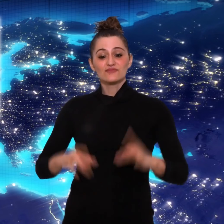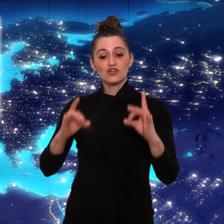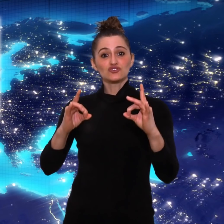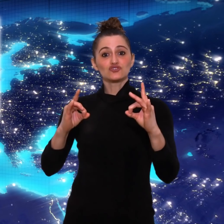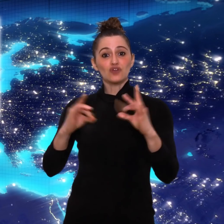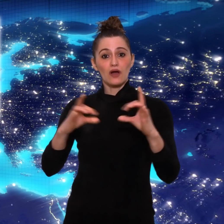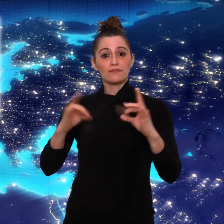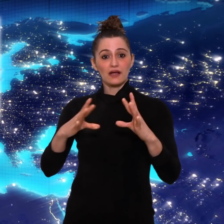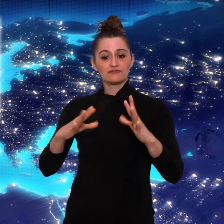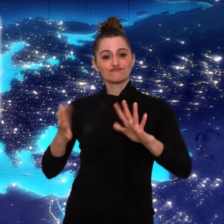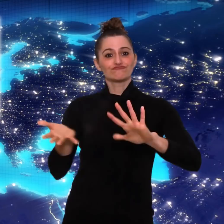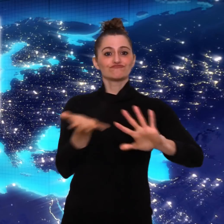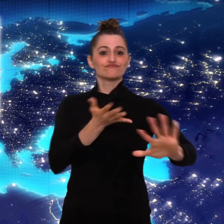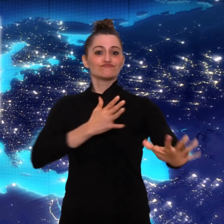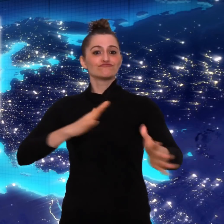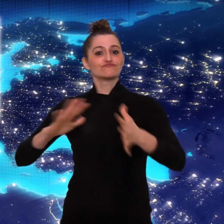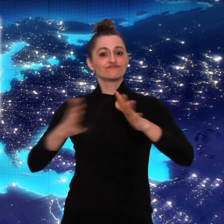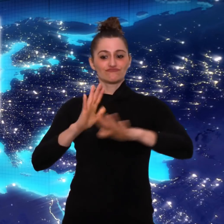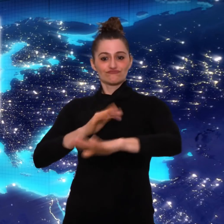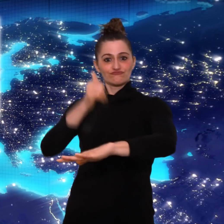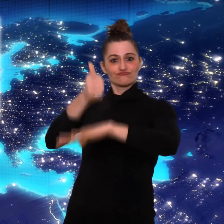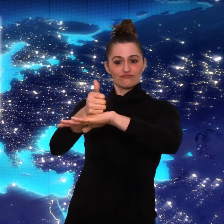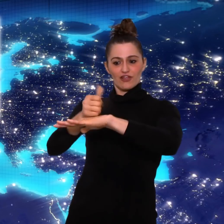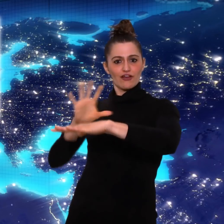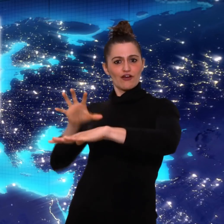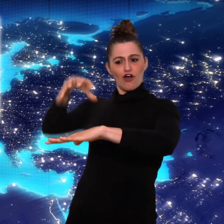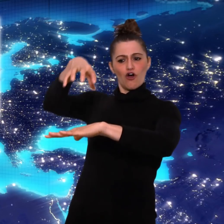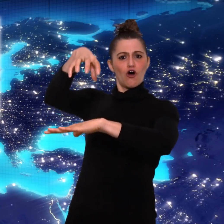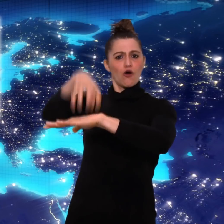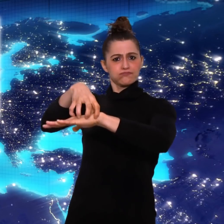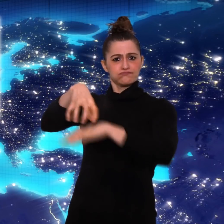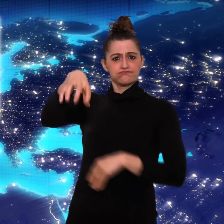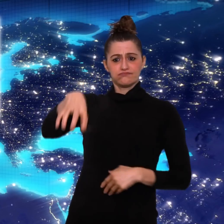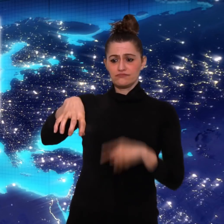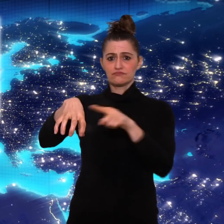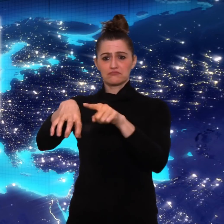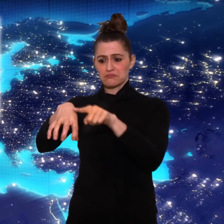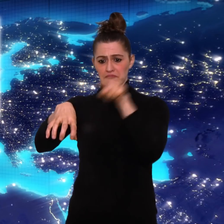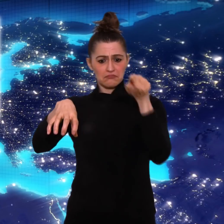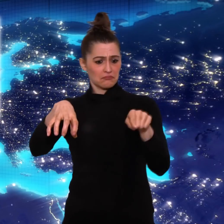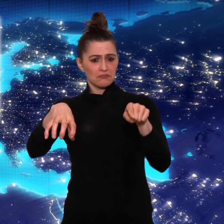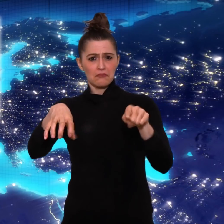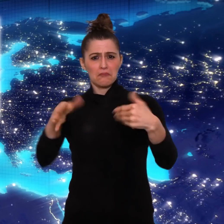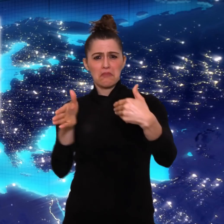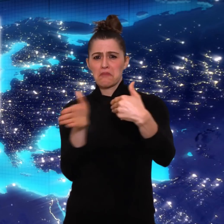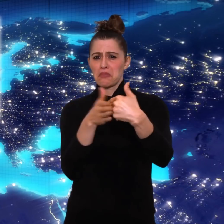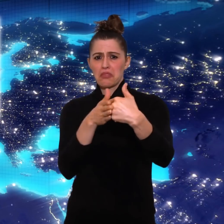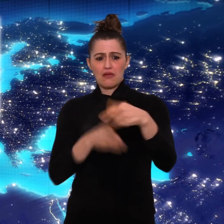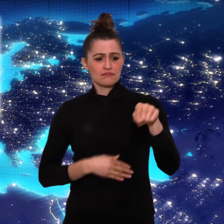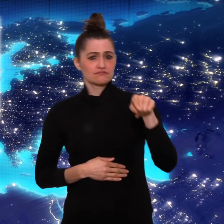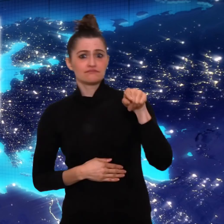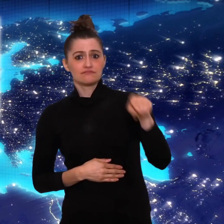This “Starbucks Signing Store” is